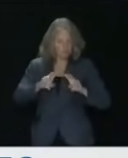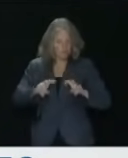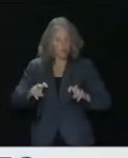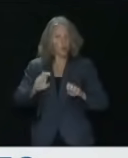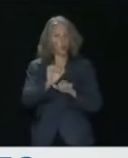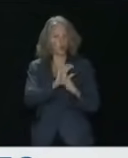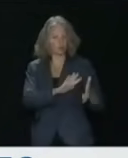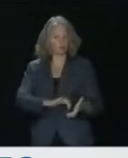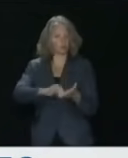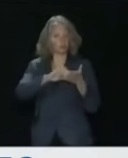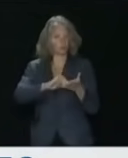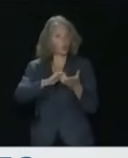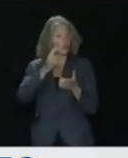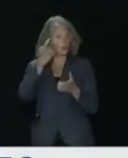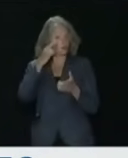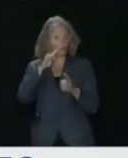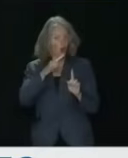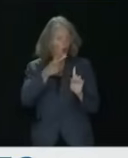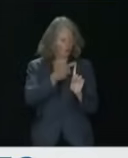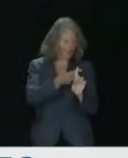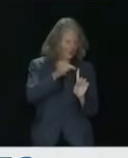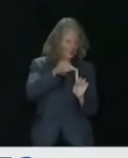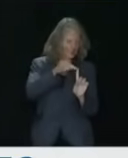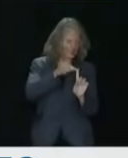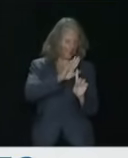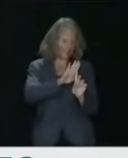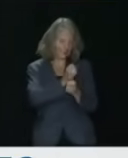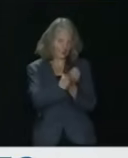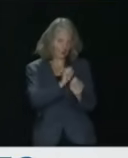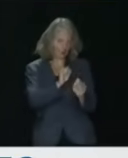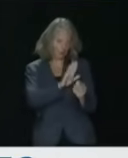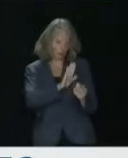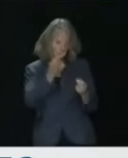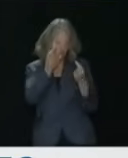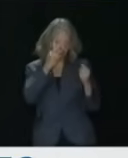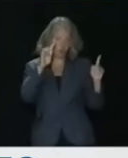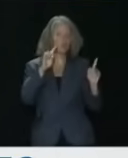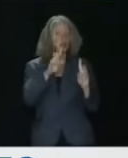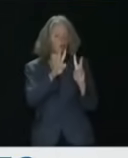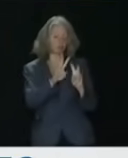PROFESSIONALS REMAIN DEDICATED